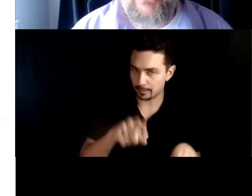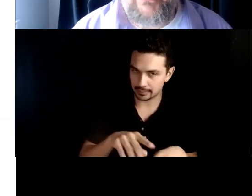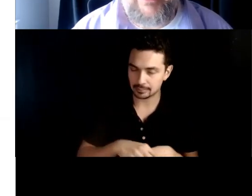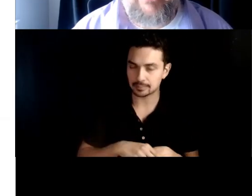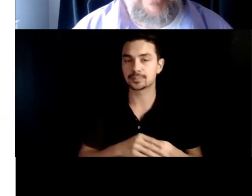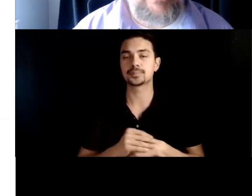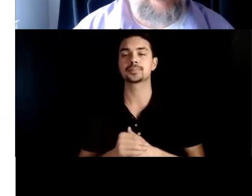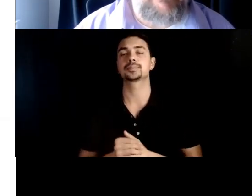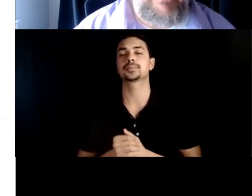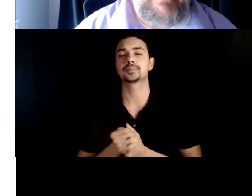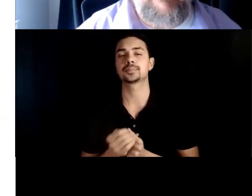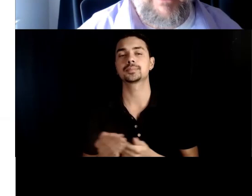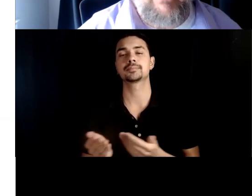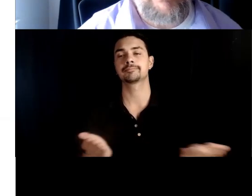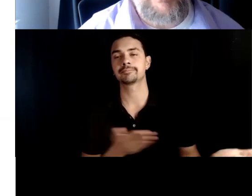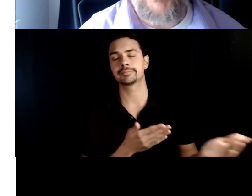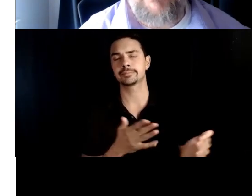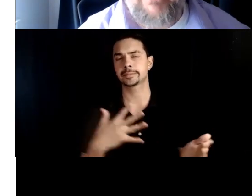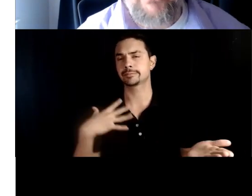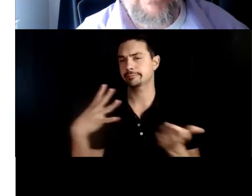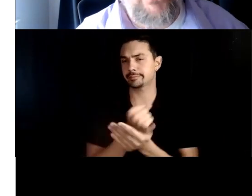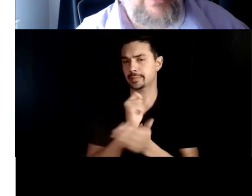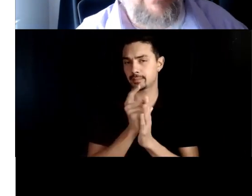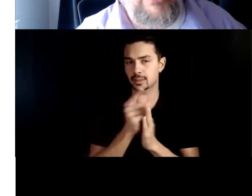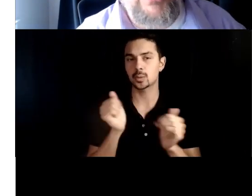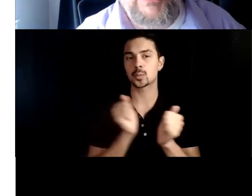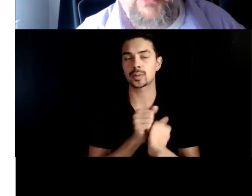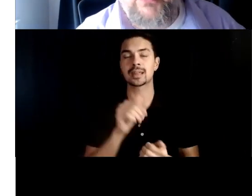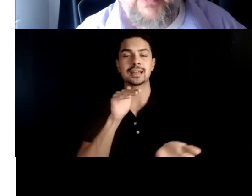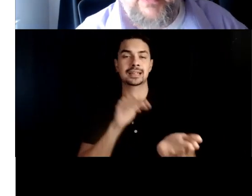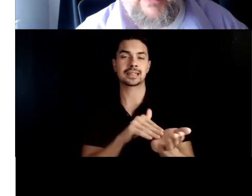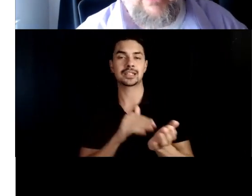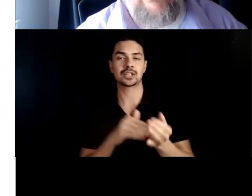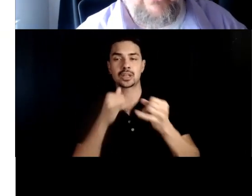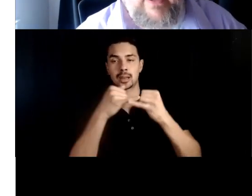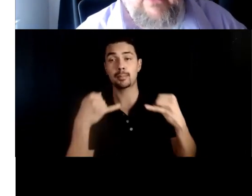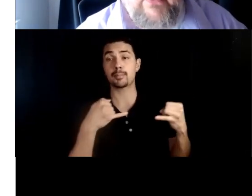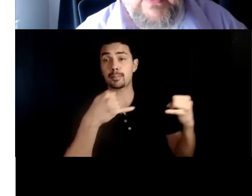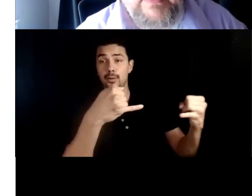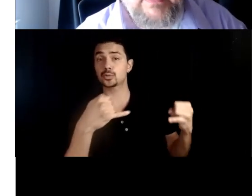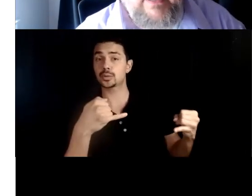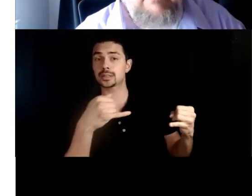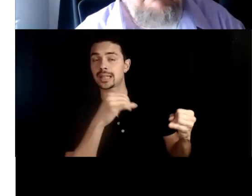So I wanna talk for a minute about clinician boundaries and parameters. So for a lot of folks,